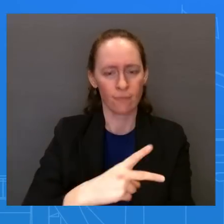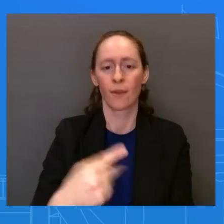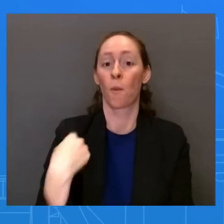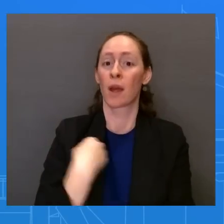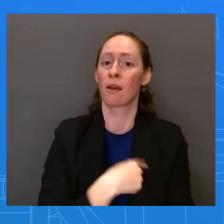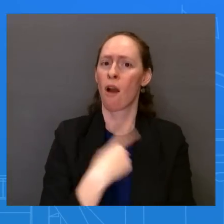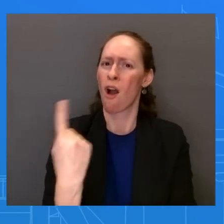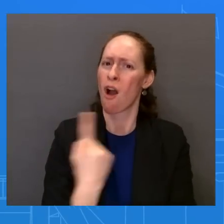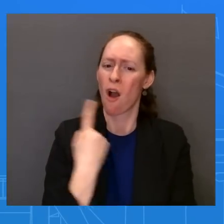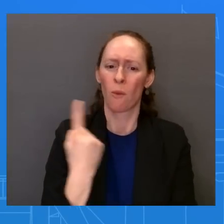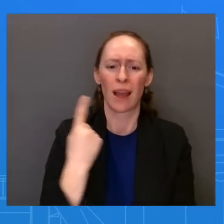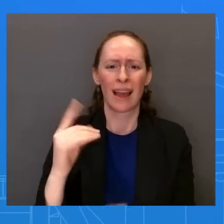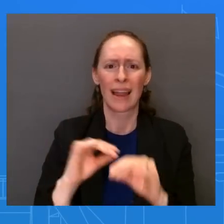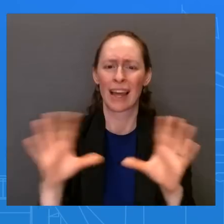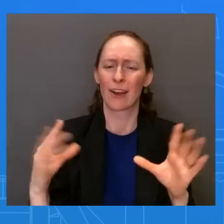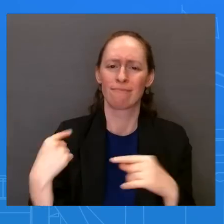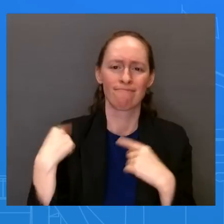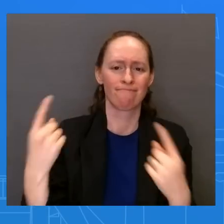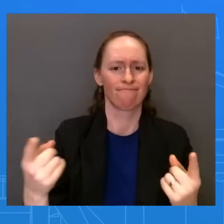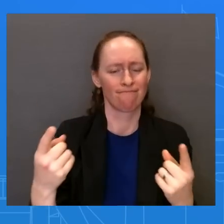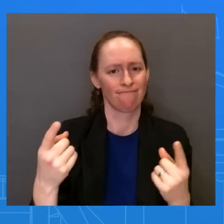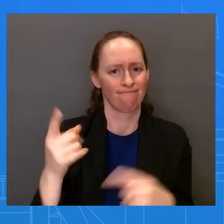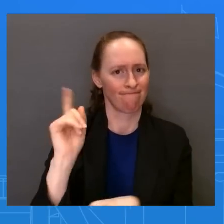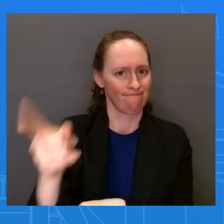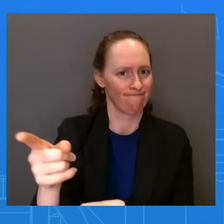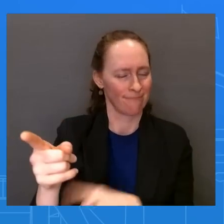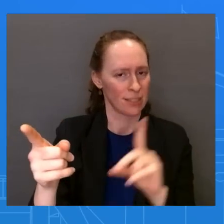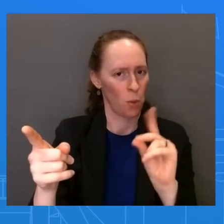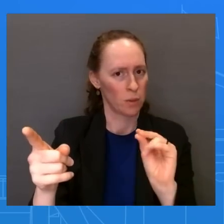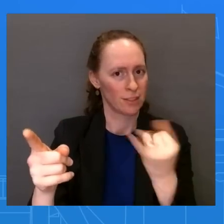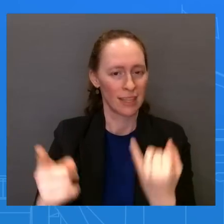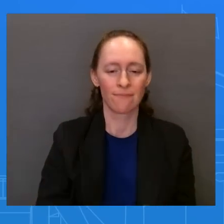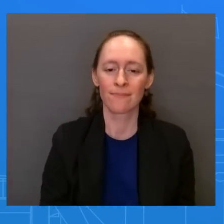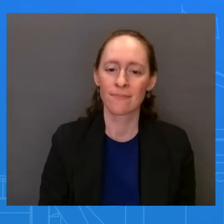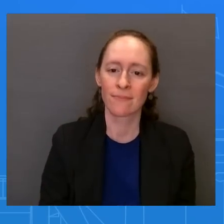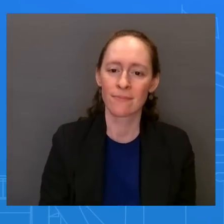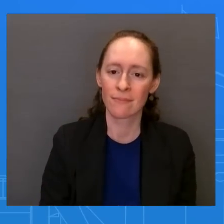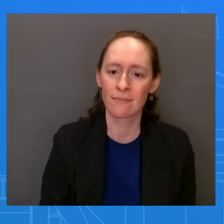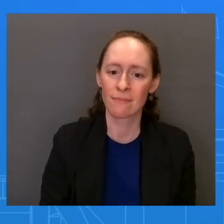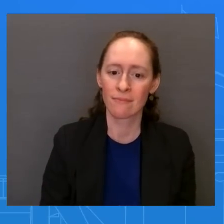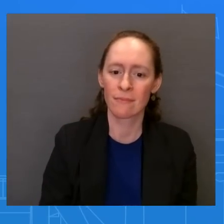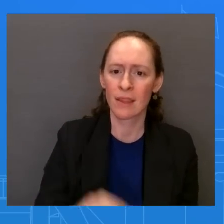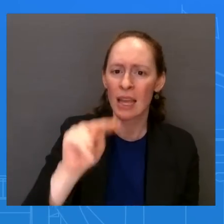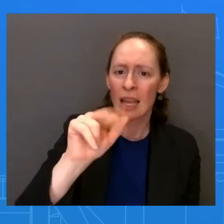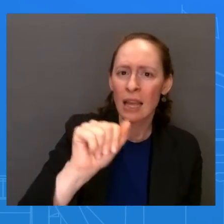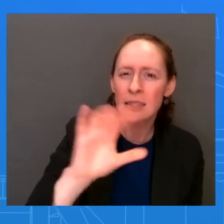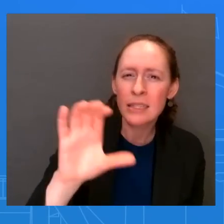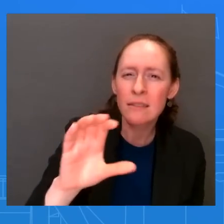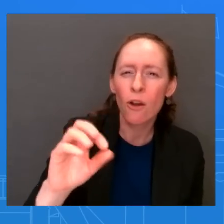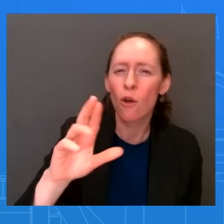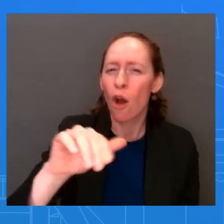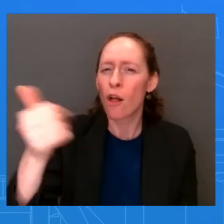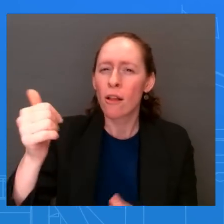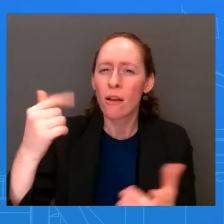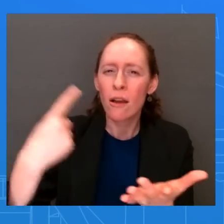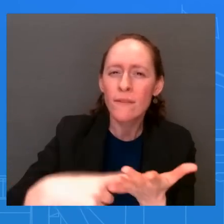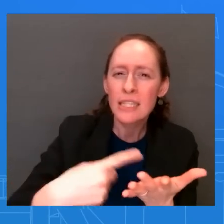The Press: Are they working with NSC or with any other intelligence agencies? I -- Ms. Jean-Pierre: Again, I would refer you -- The Press: I don't understand why we're -- Ms. Jean-Pierre: It's very -- >> The Press: -- being referred. Ms. Jean-Pierre: It's very clear.